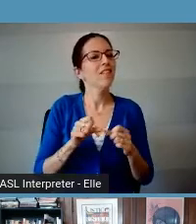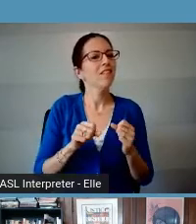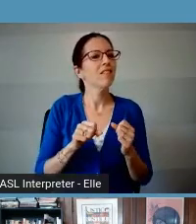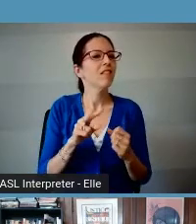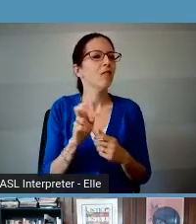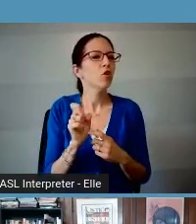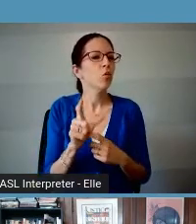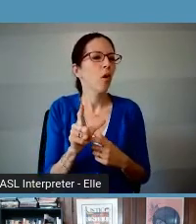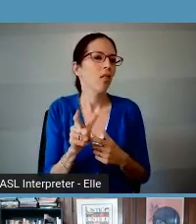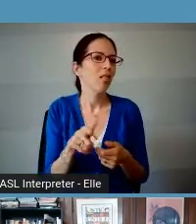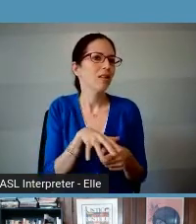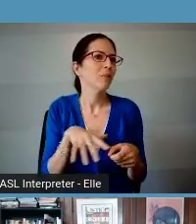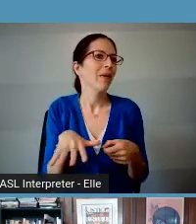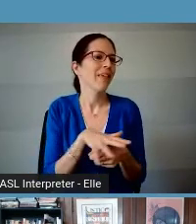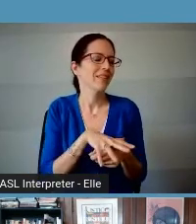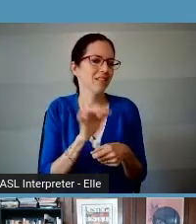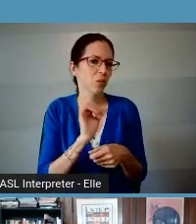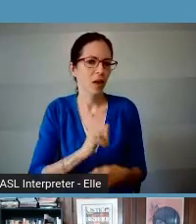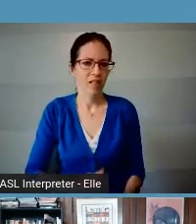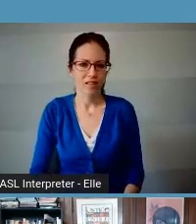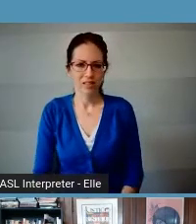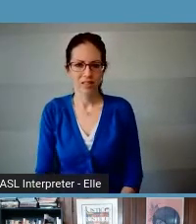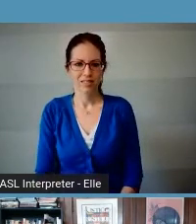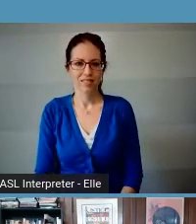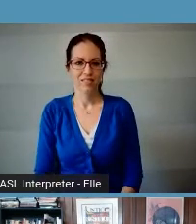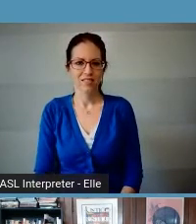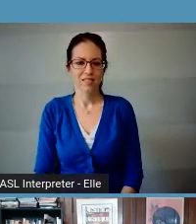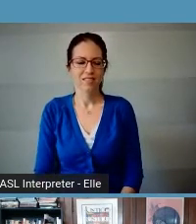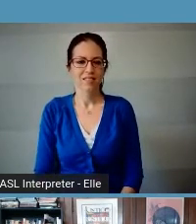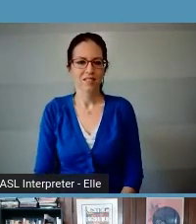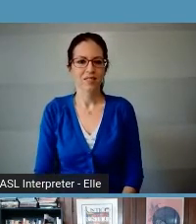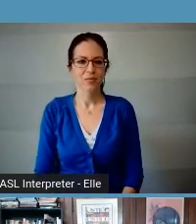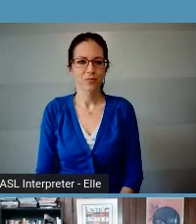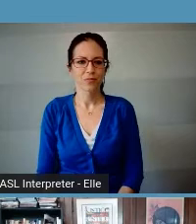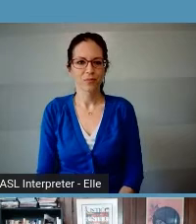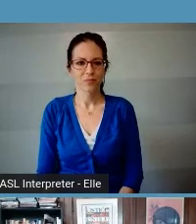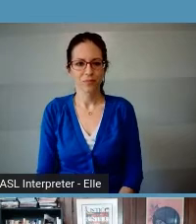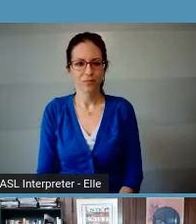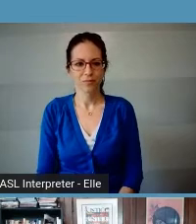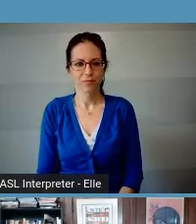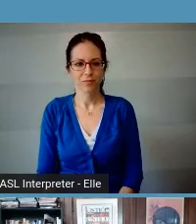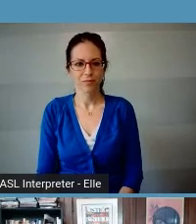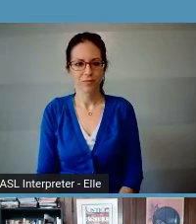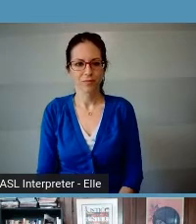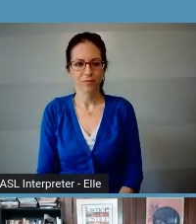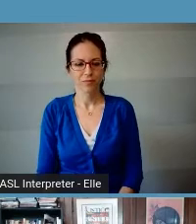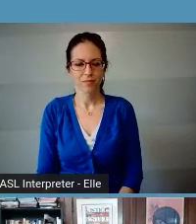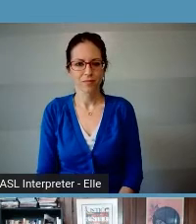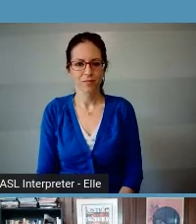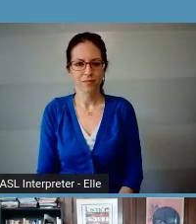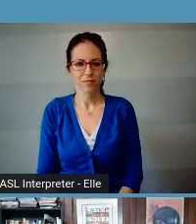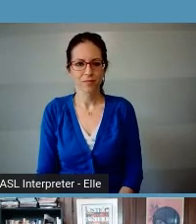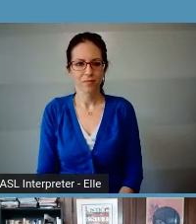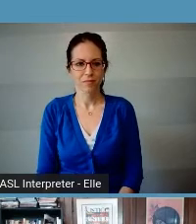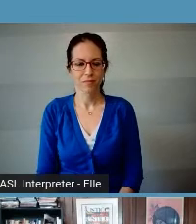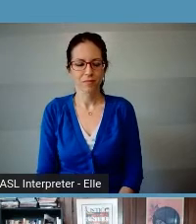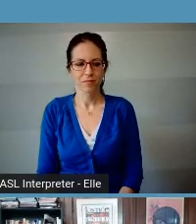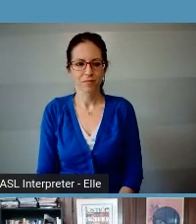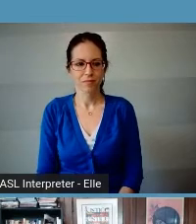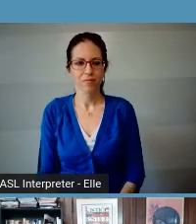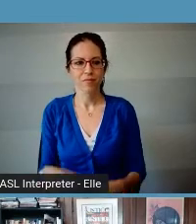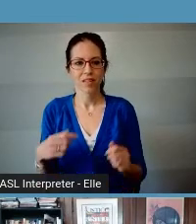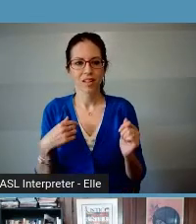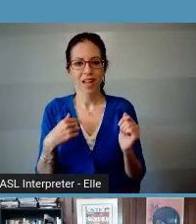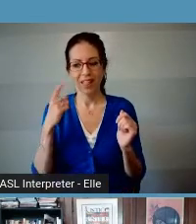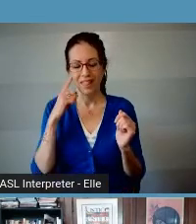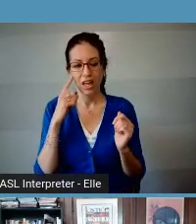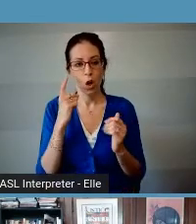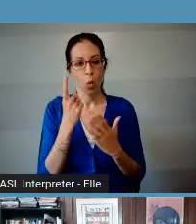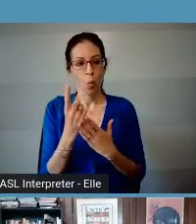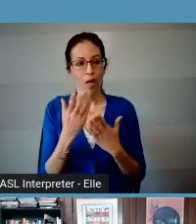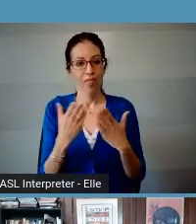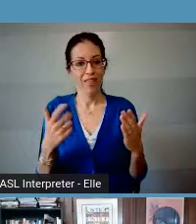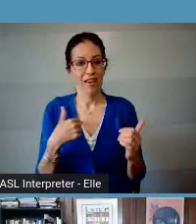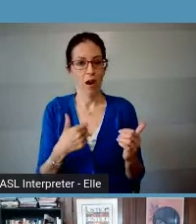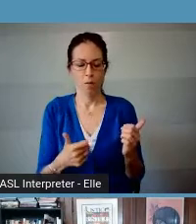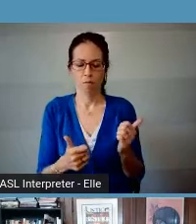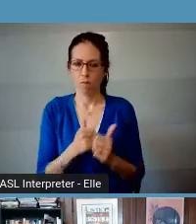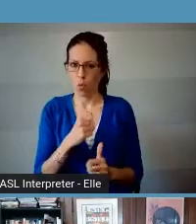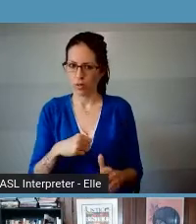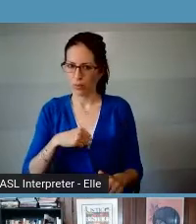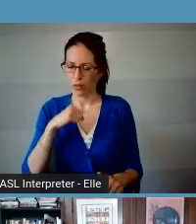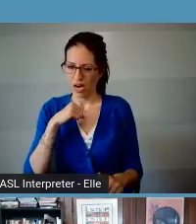And I think what one of the things that I'm proudest of is that I kind of anticipated